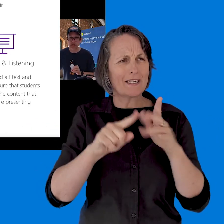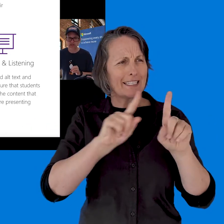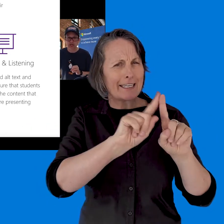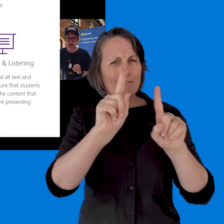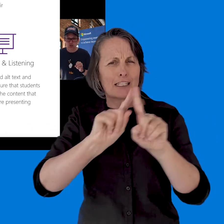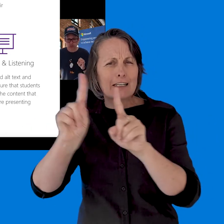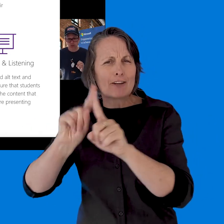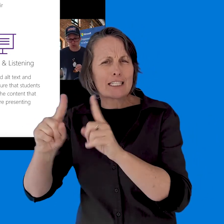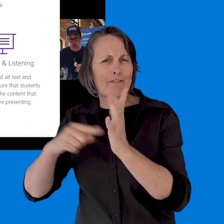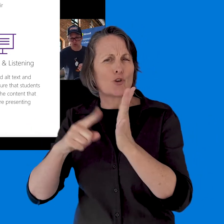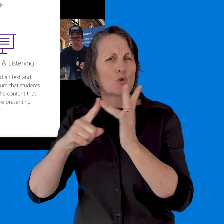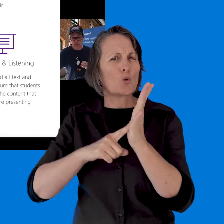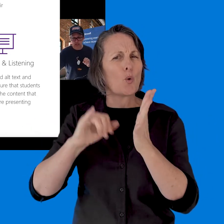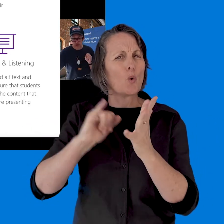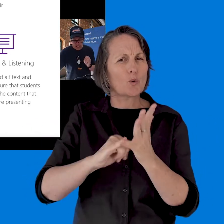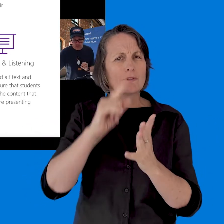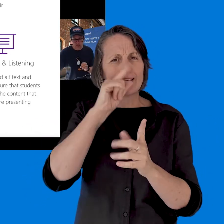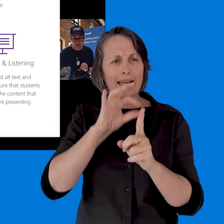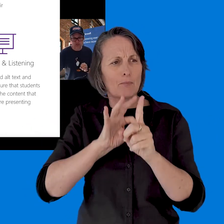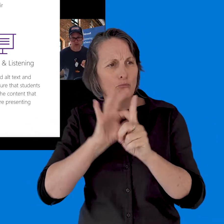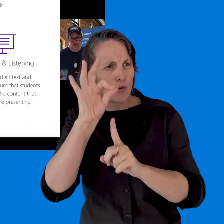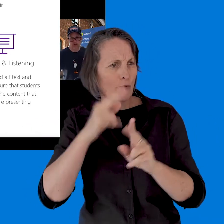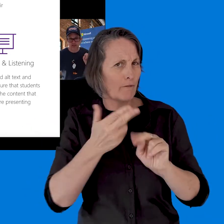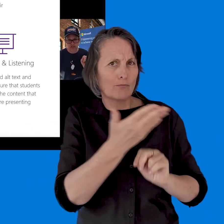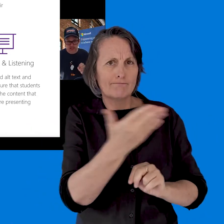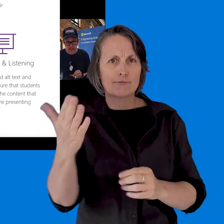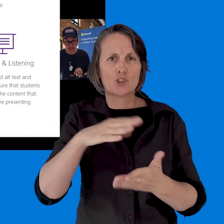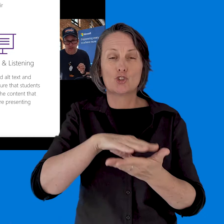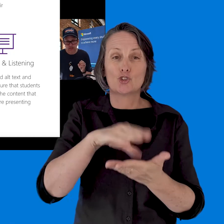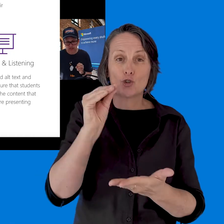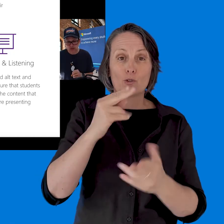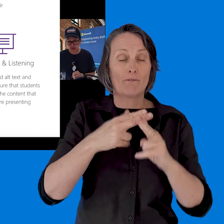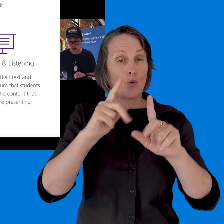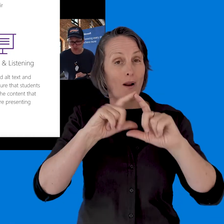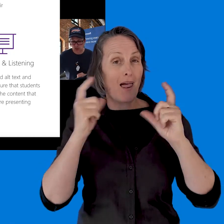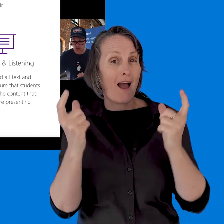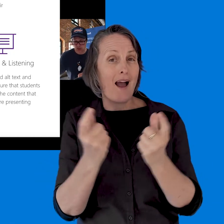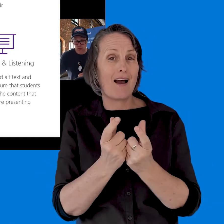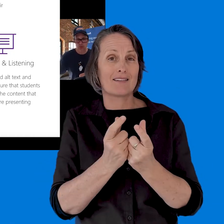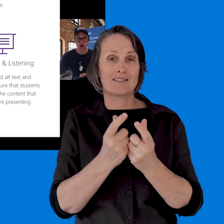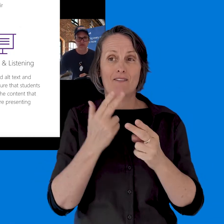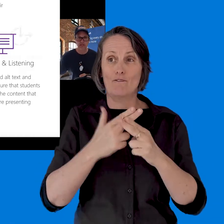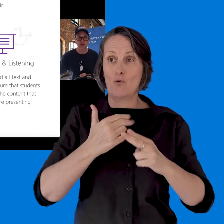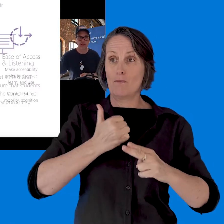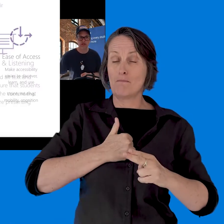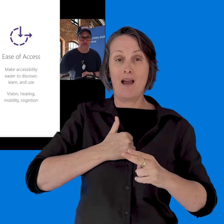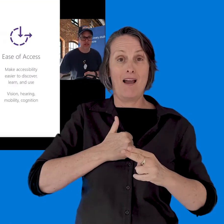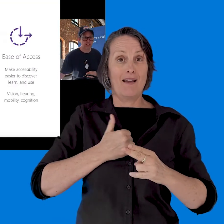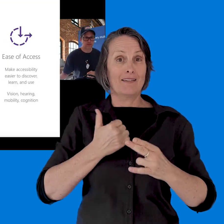space to improve classroom experiences, assessments, and also your, you know, your private independent study.